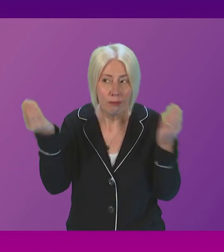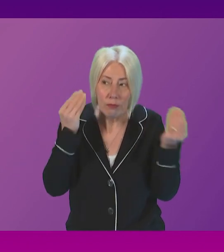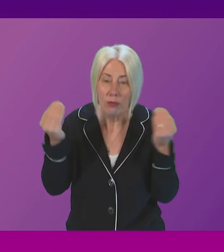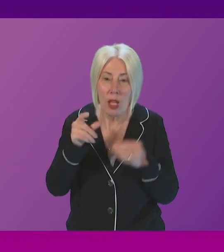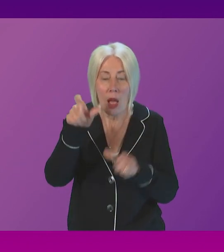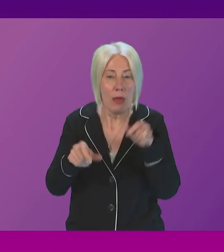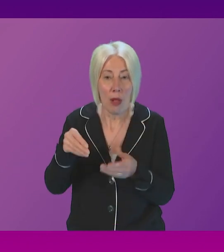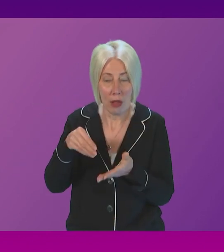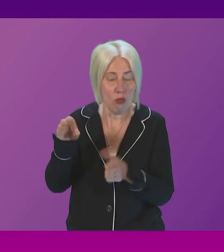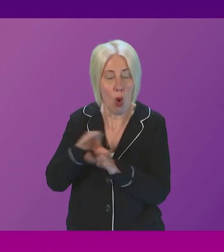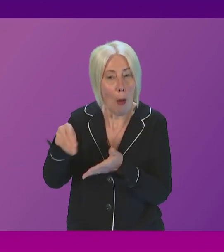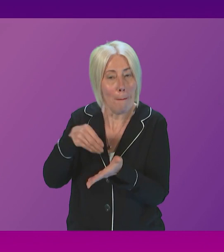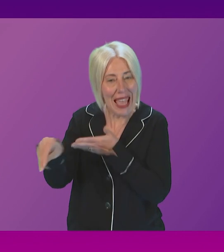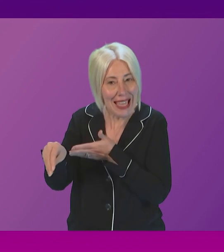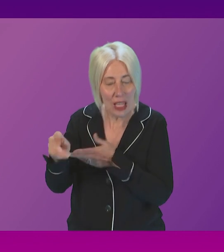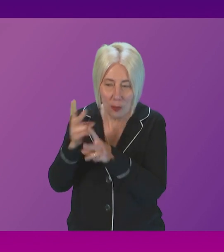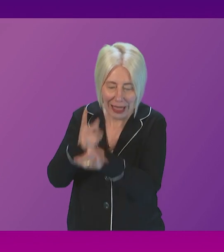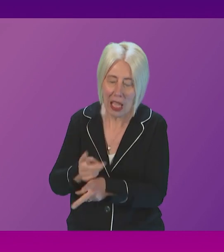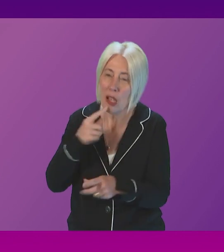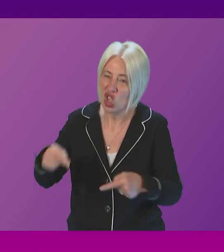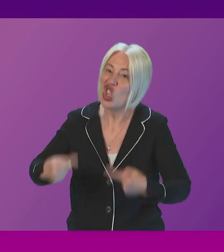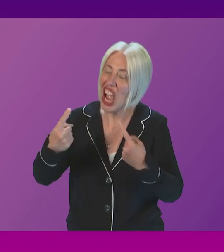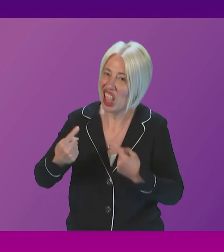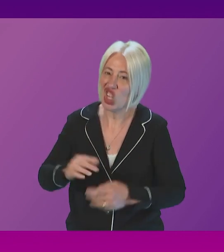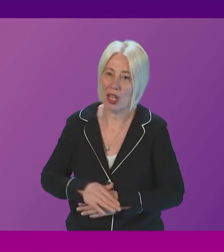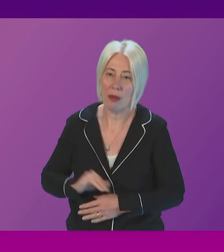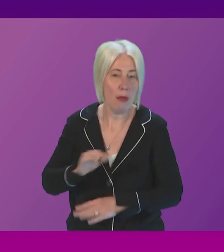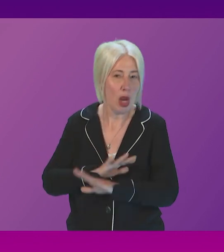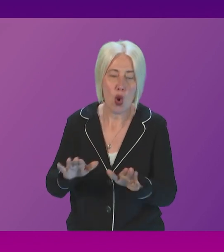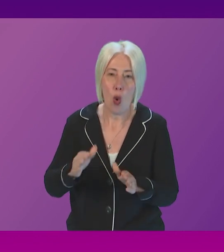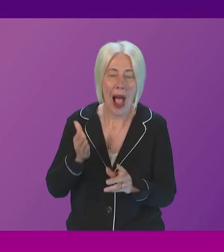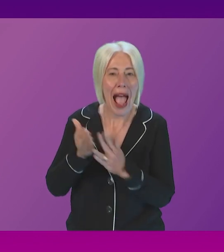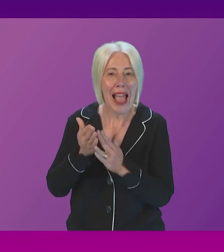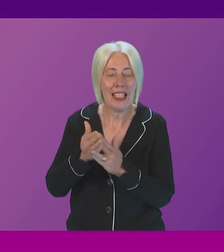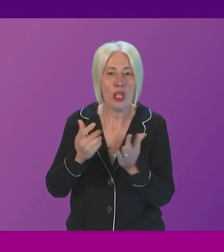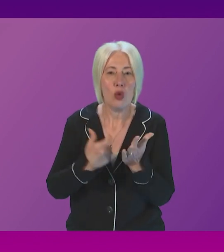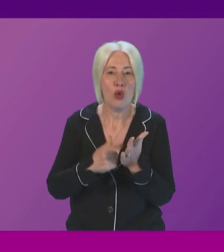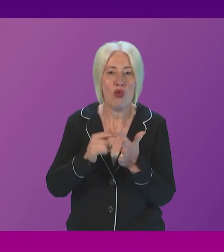how challenging their roles can be. Many have no access to respite at all and some even compromise